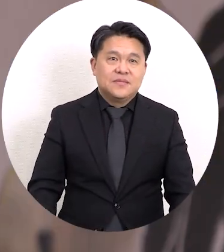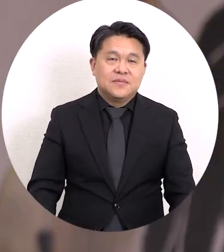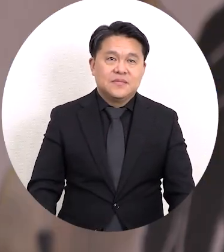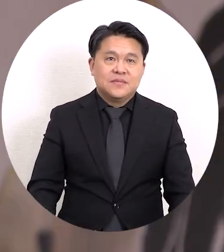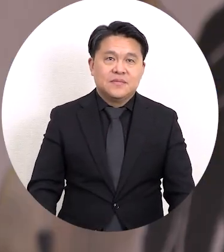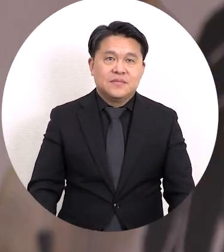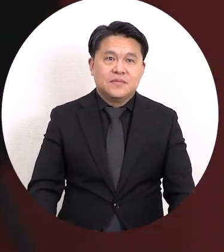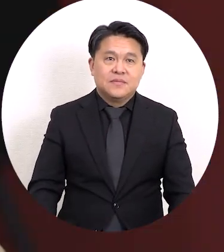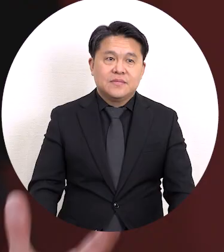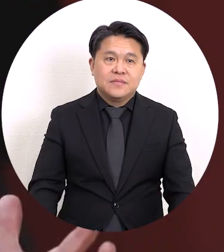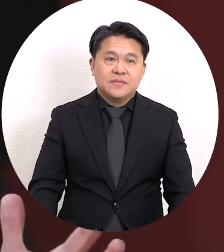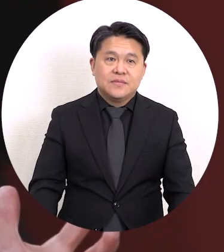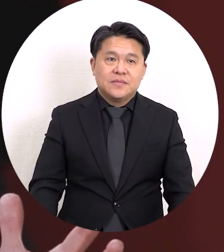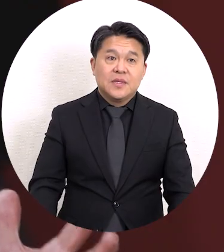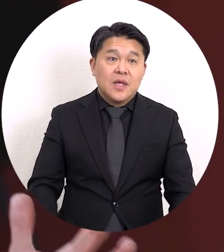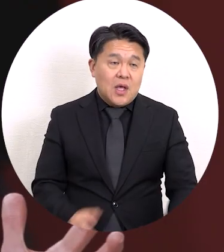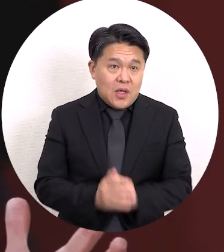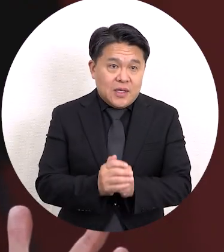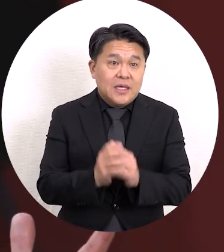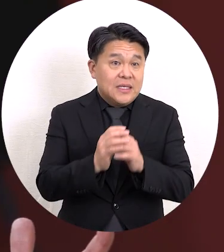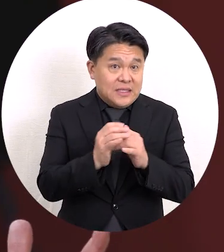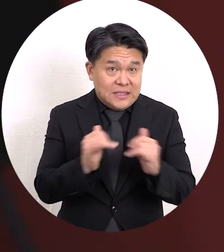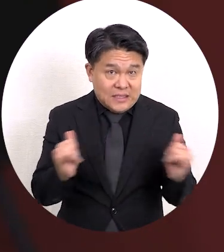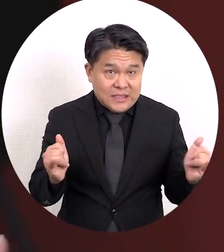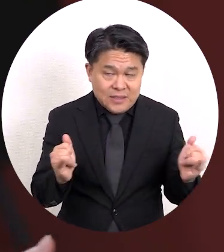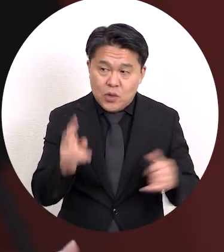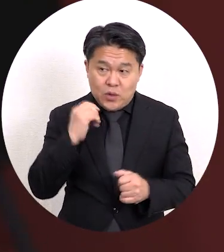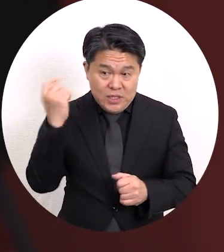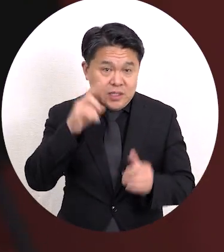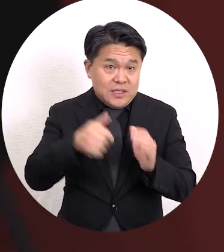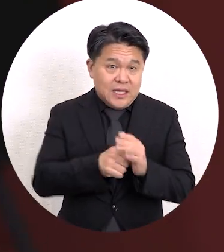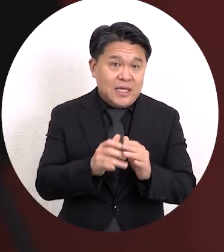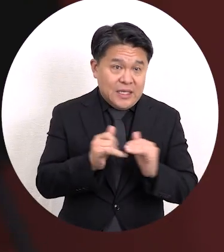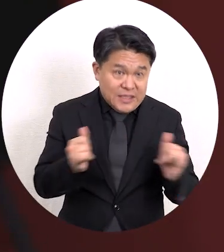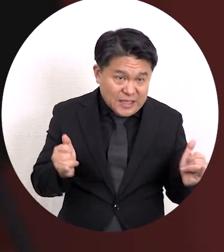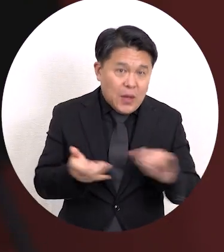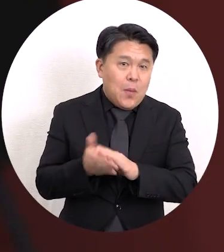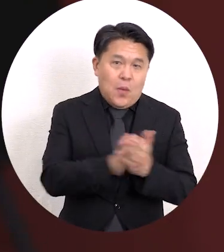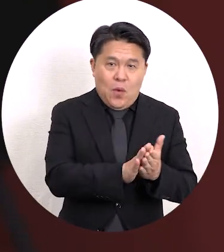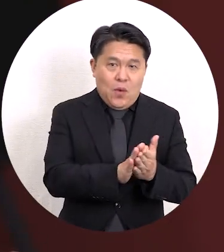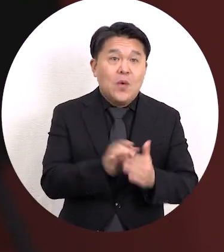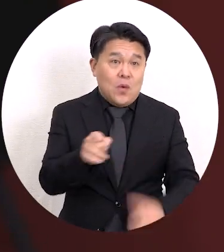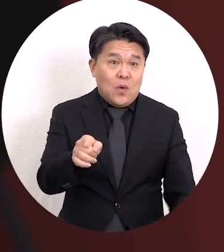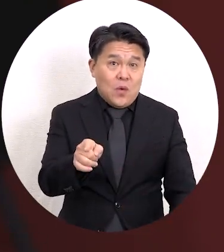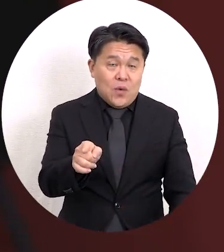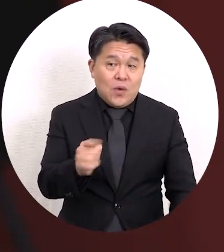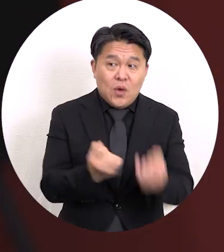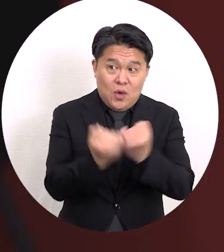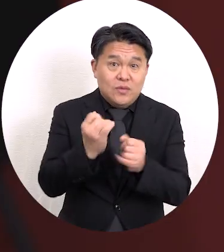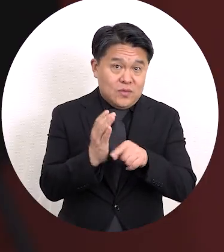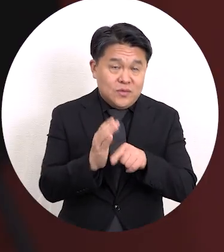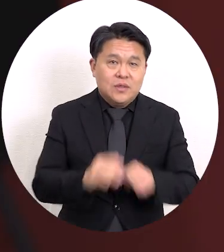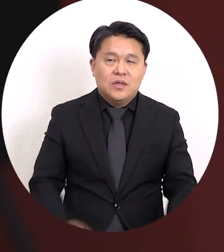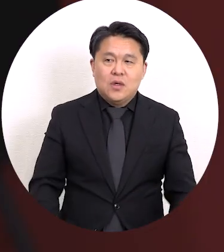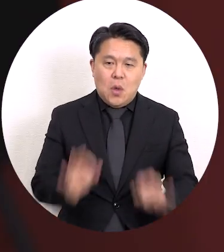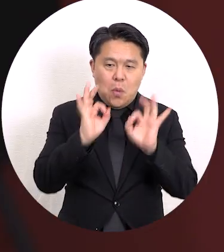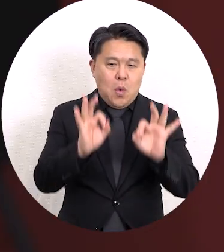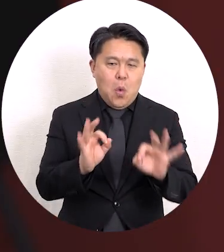Intuitively, it immediately explains how music can shake a person. I was really amazed by the Akhak Gwebeom .